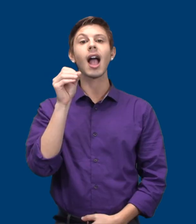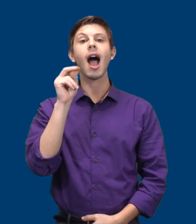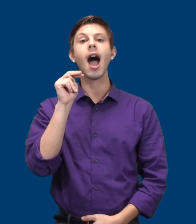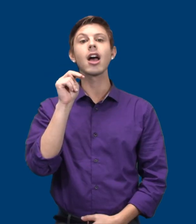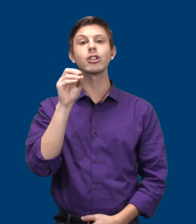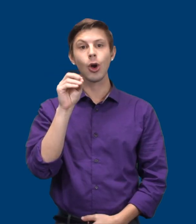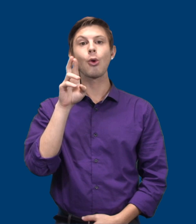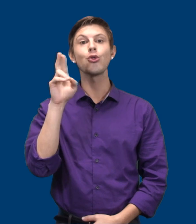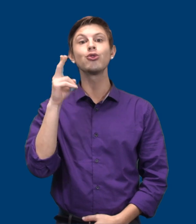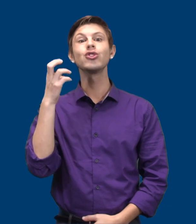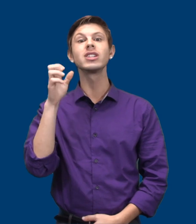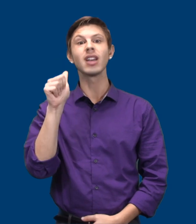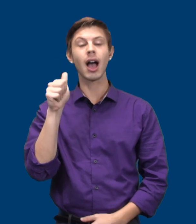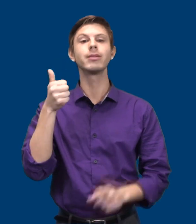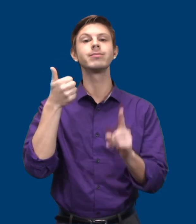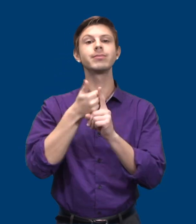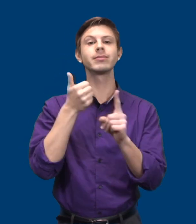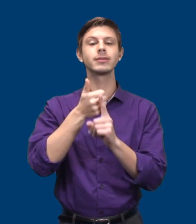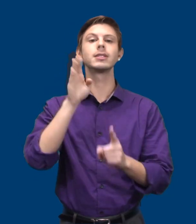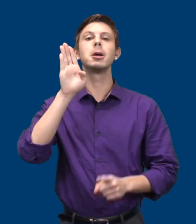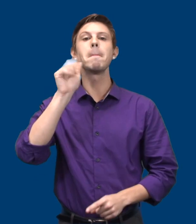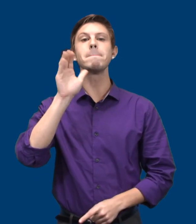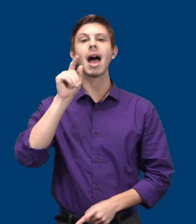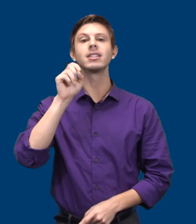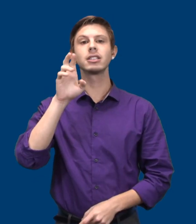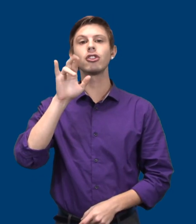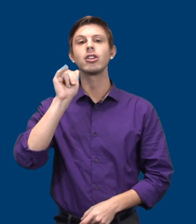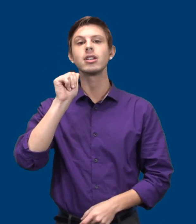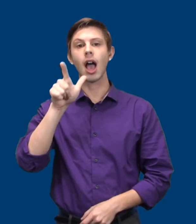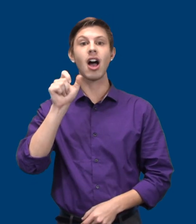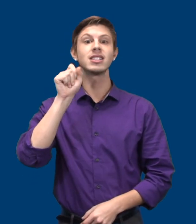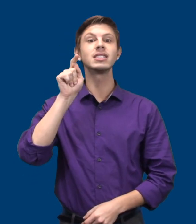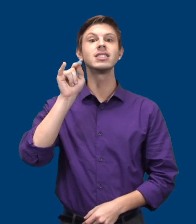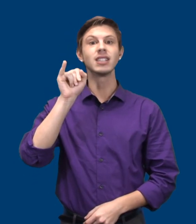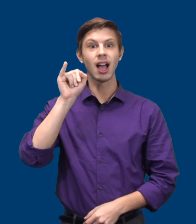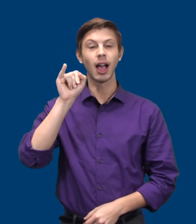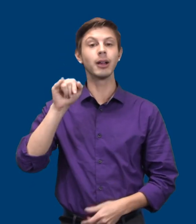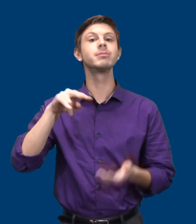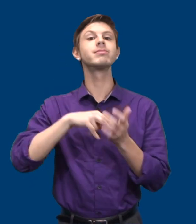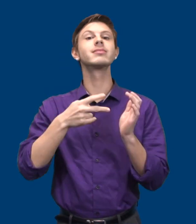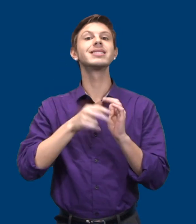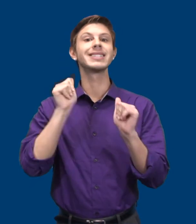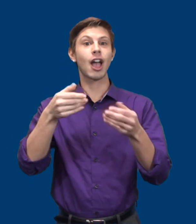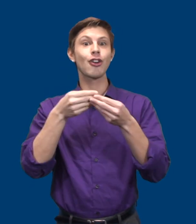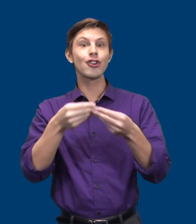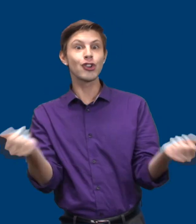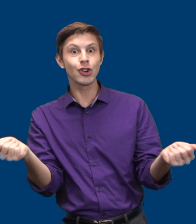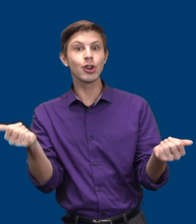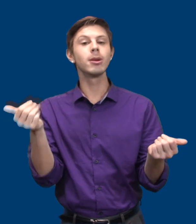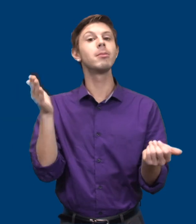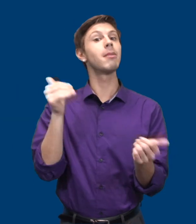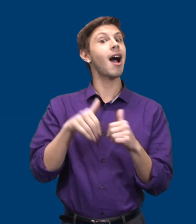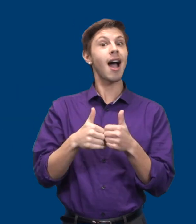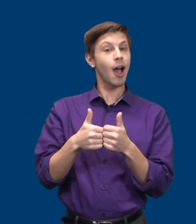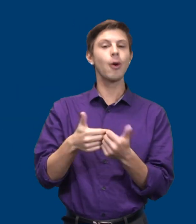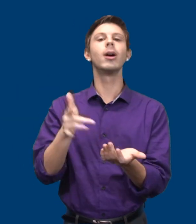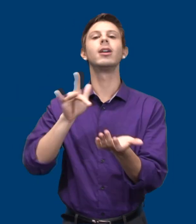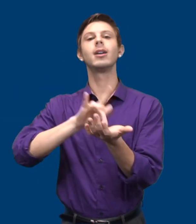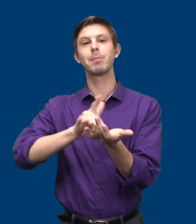Gonorrhea is a bacterial STI and is curable with antibiotics.